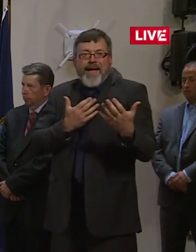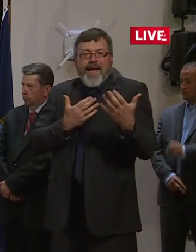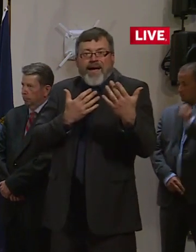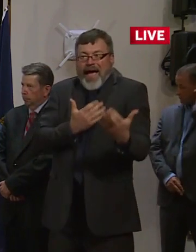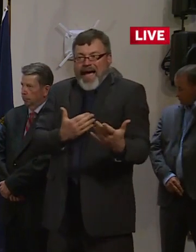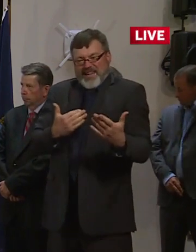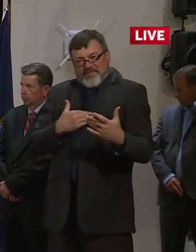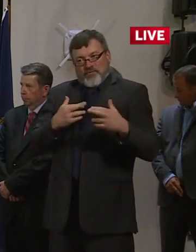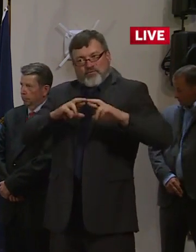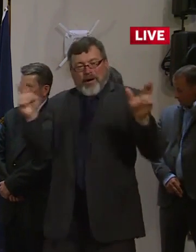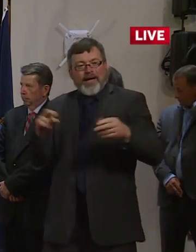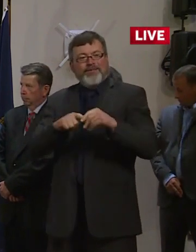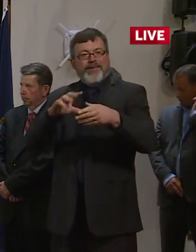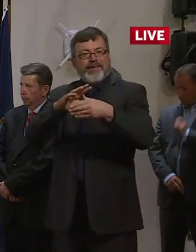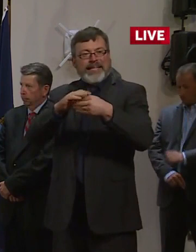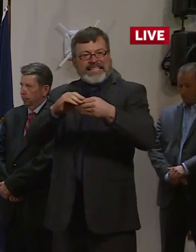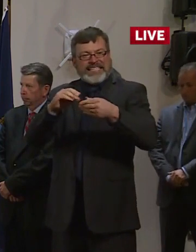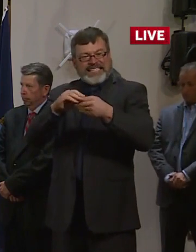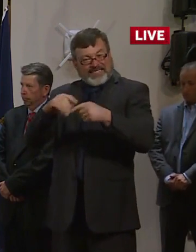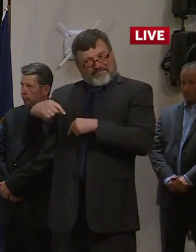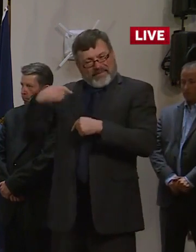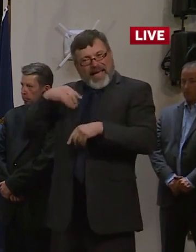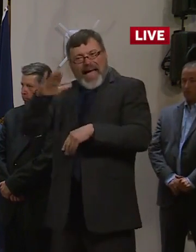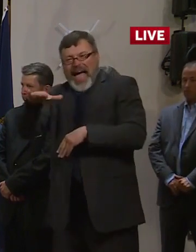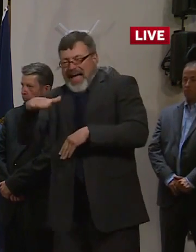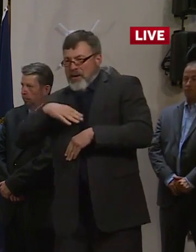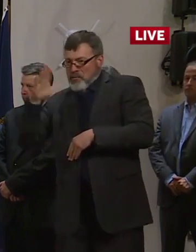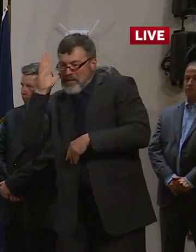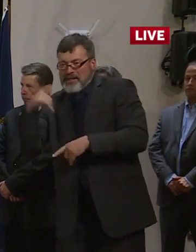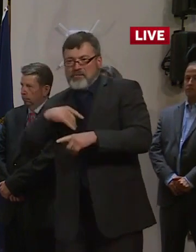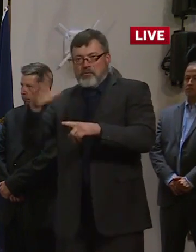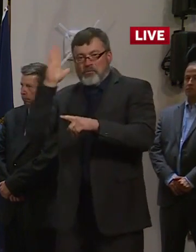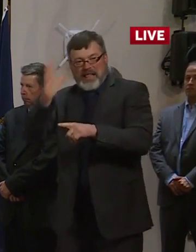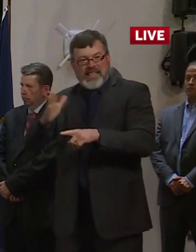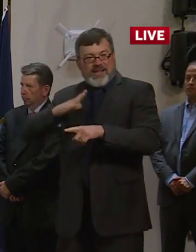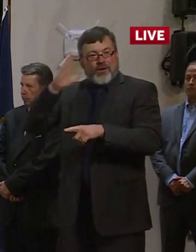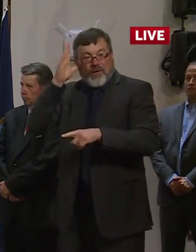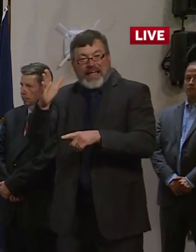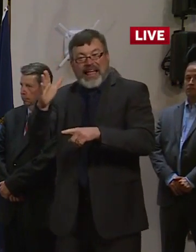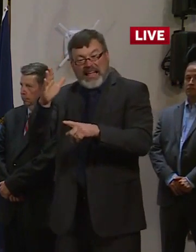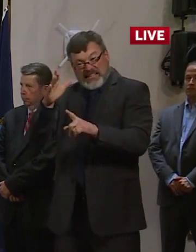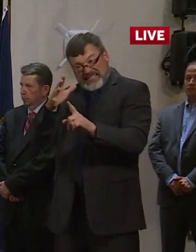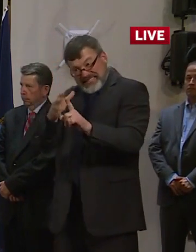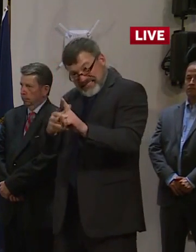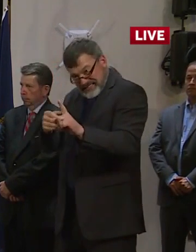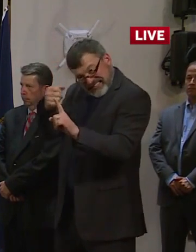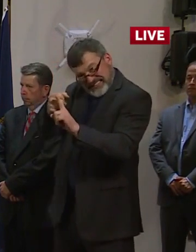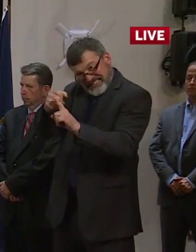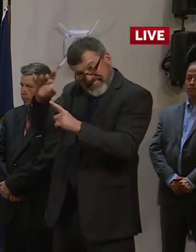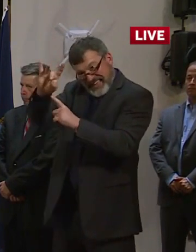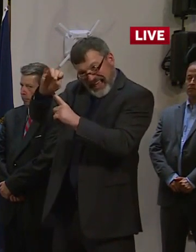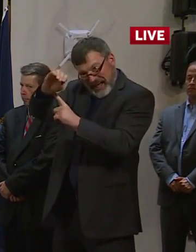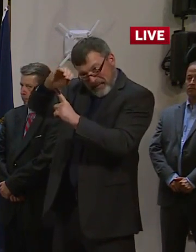HERE’S THE NEWS MANY HAVE BEEN WAITING TO HEAR AND I HAVE BEEN